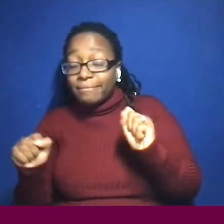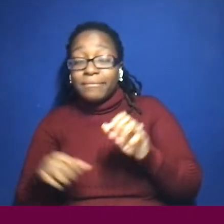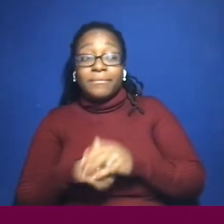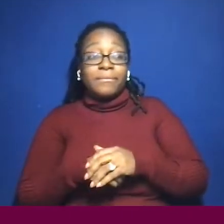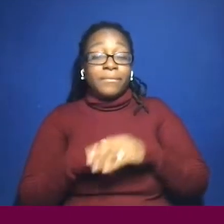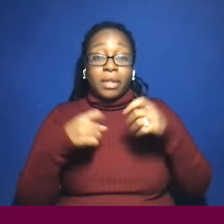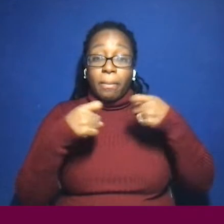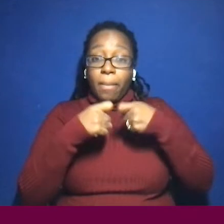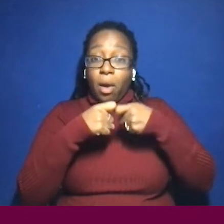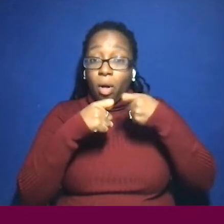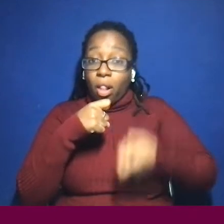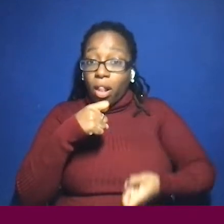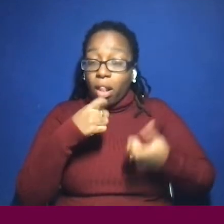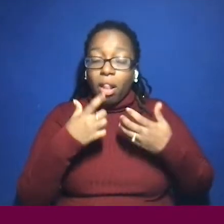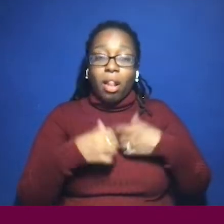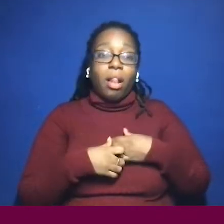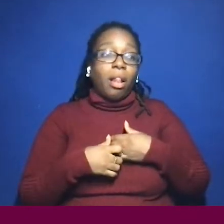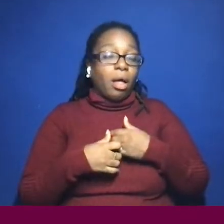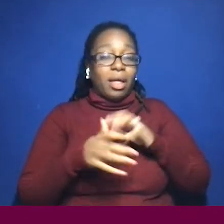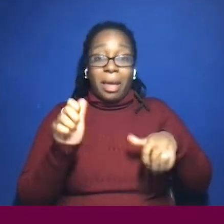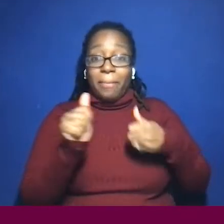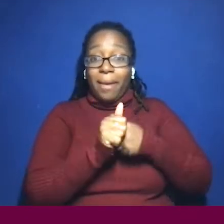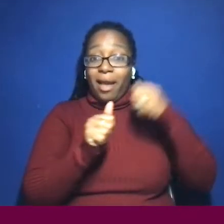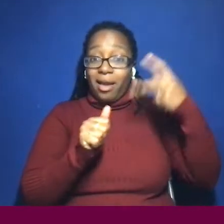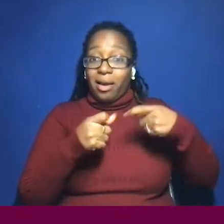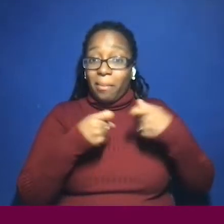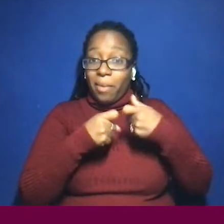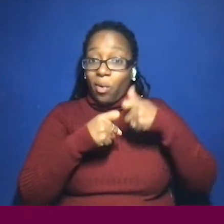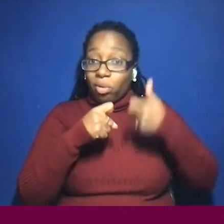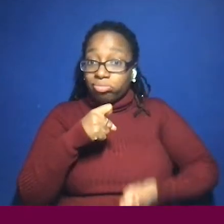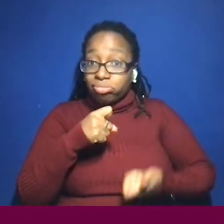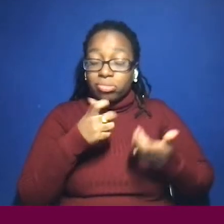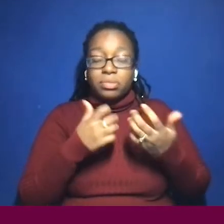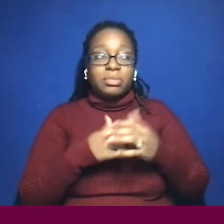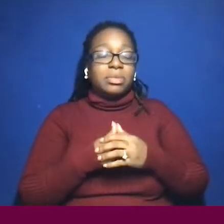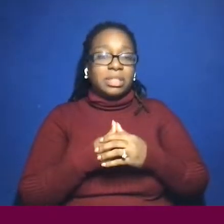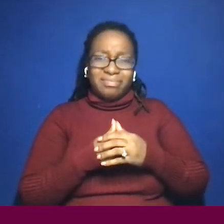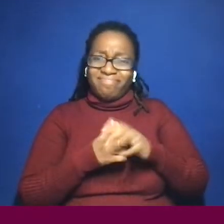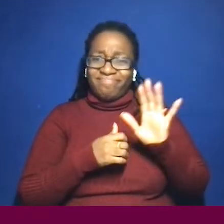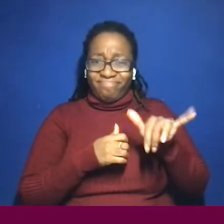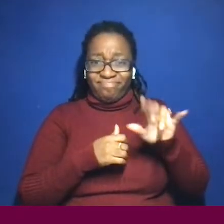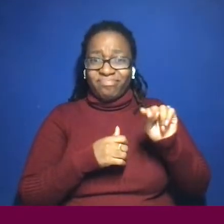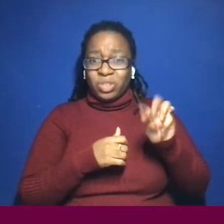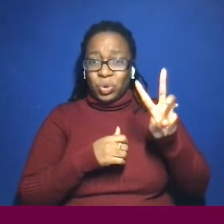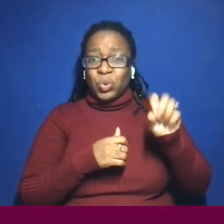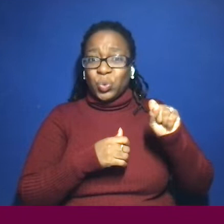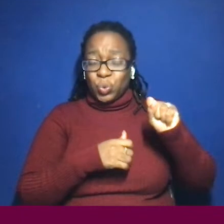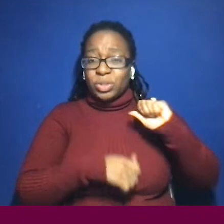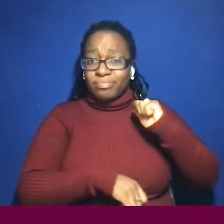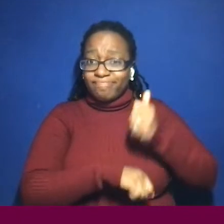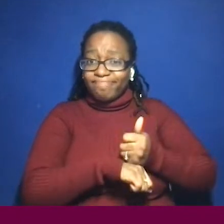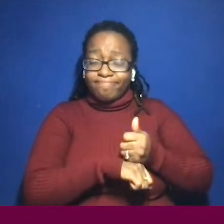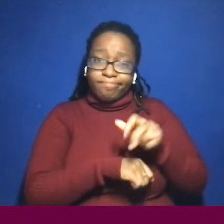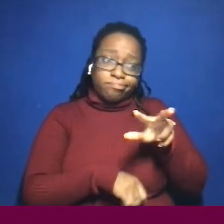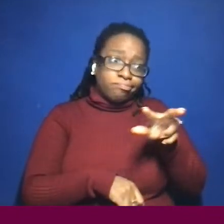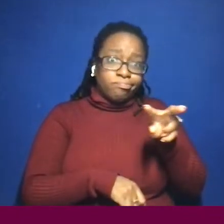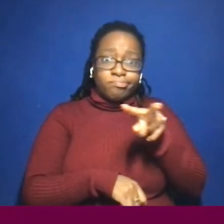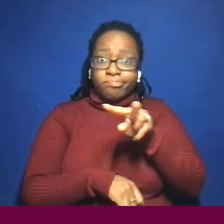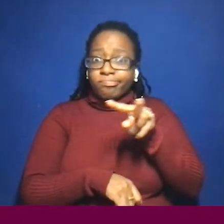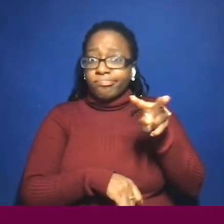The situation was on the news. It was one of many stories after Katrina that stood and